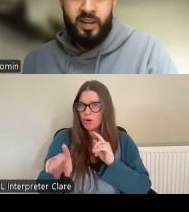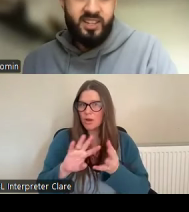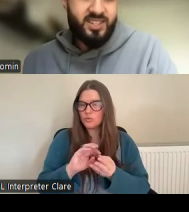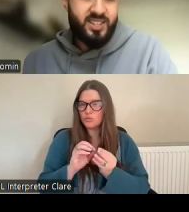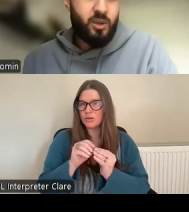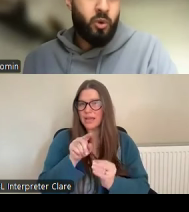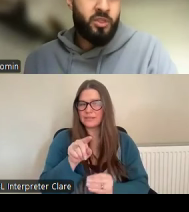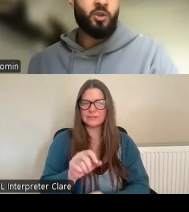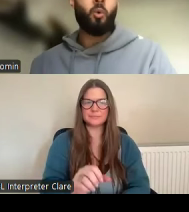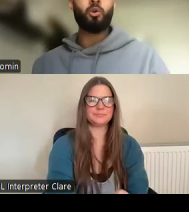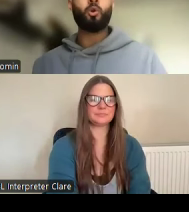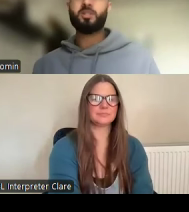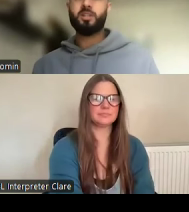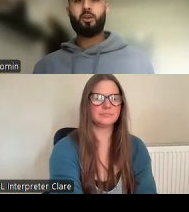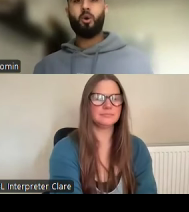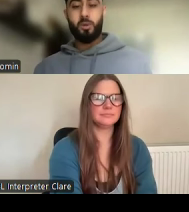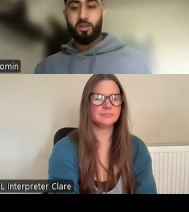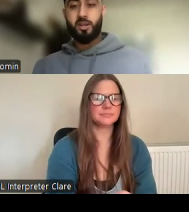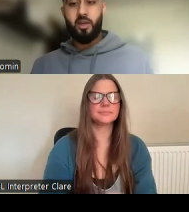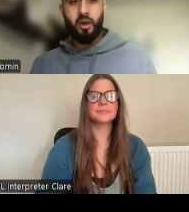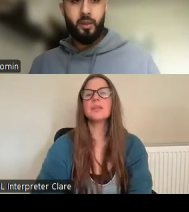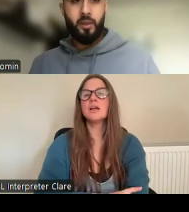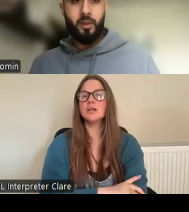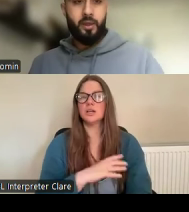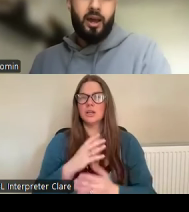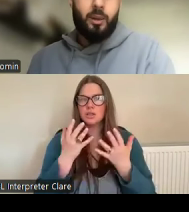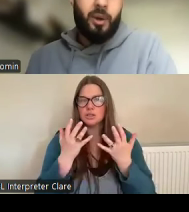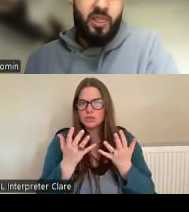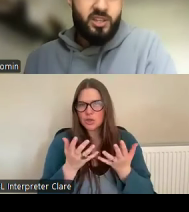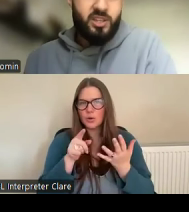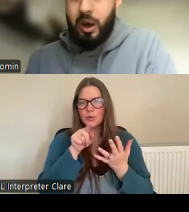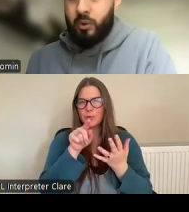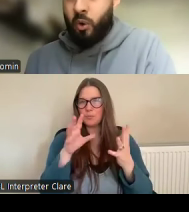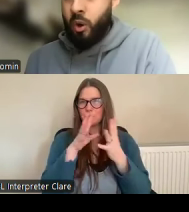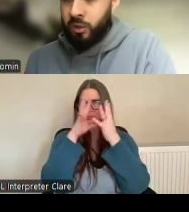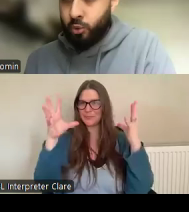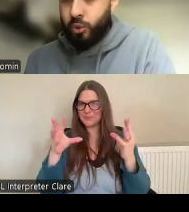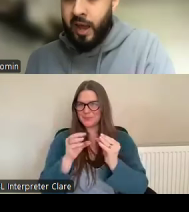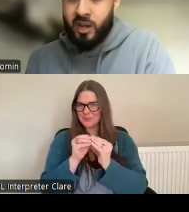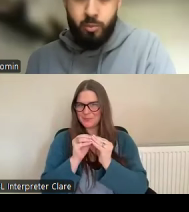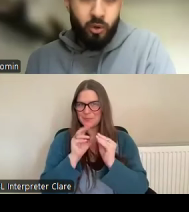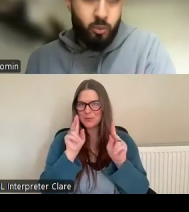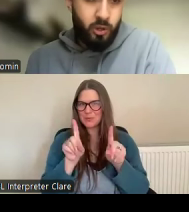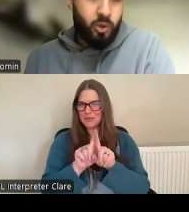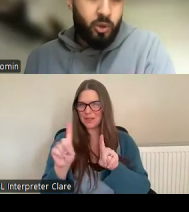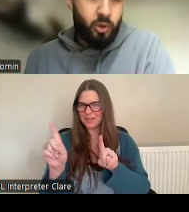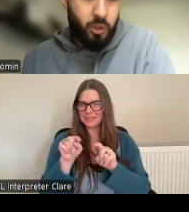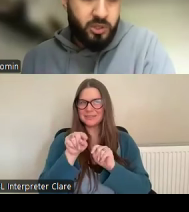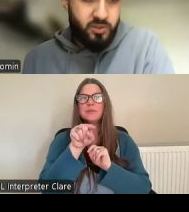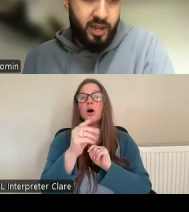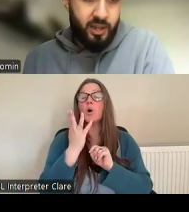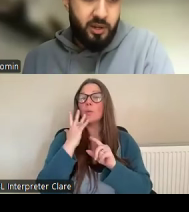Let's see what this all looks like coming together. This is what our normal Google dashboard will look like once we've signed in,